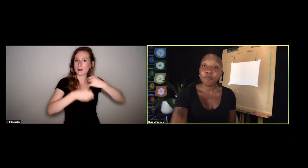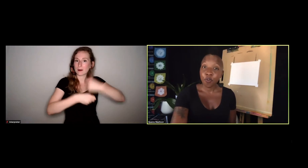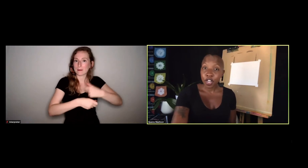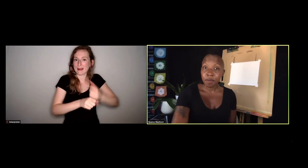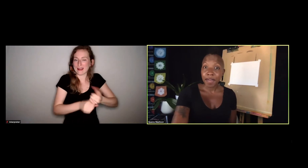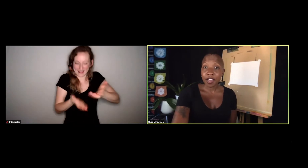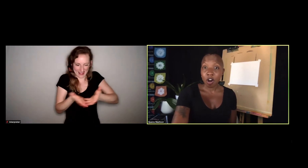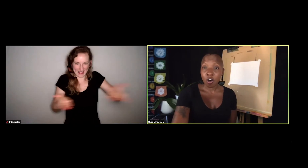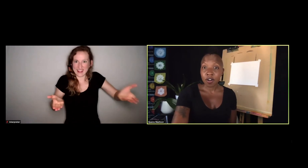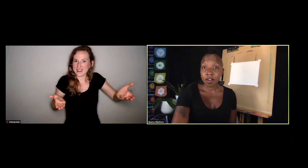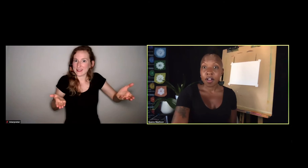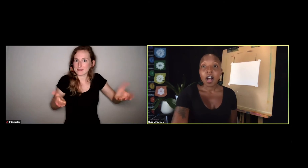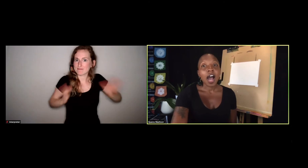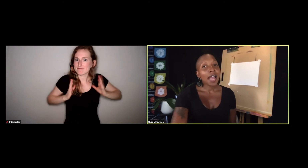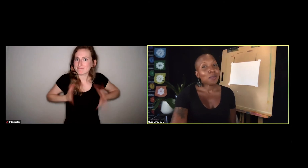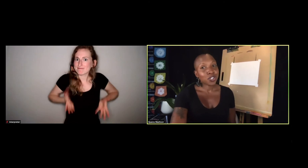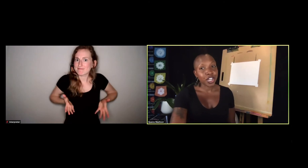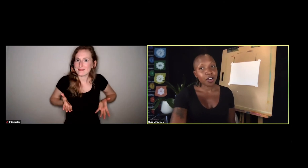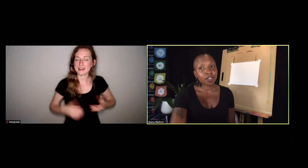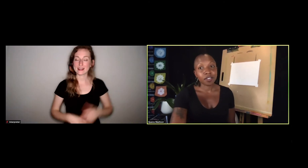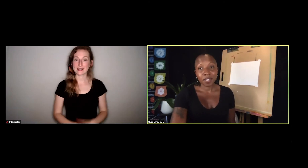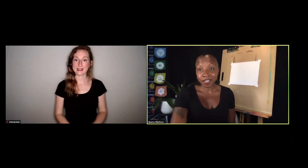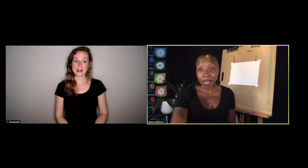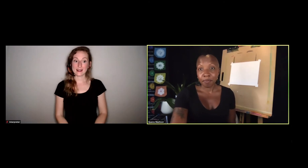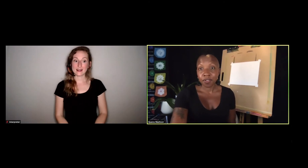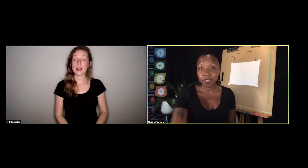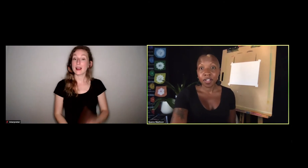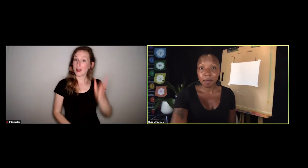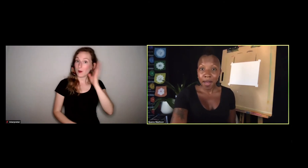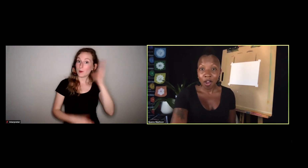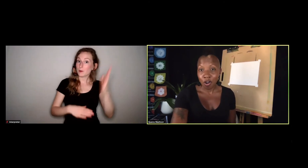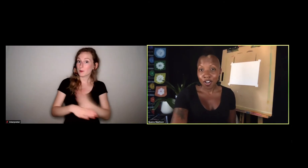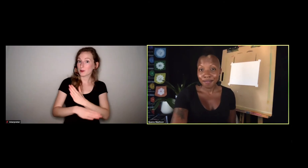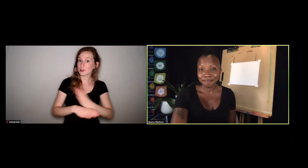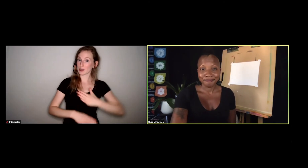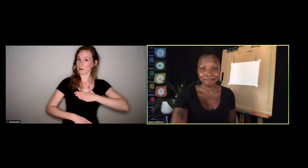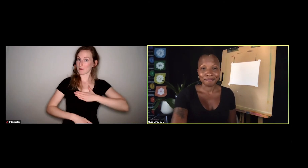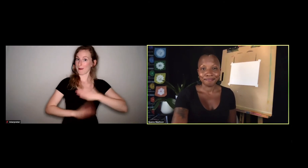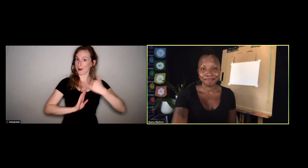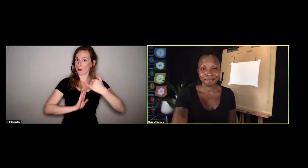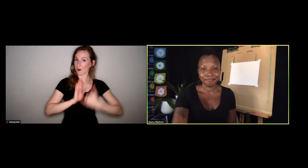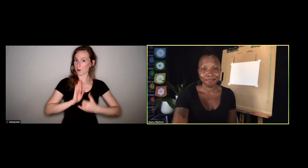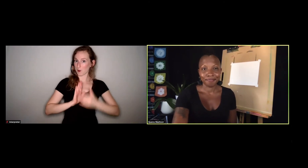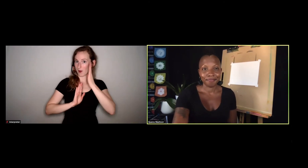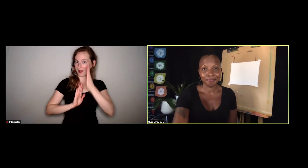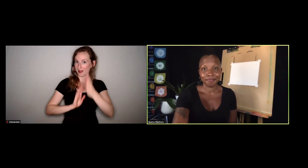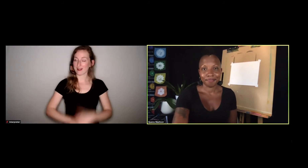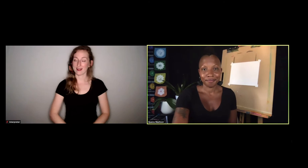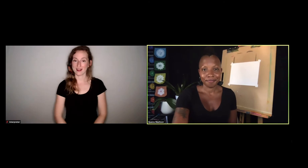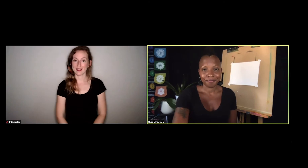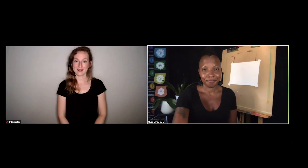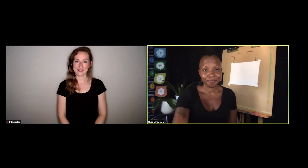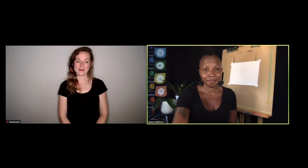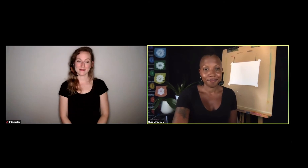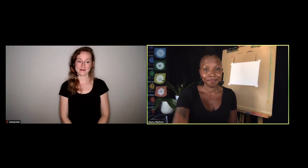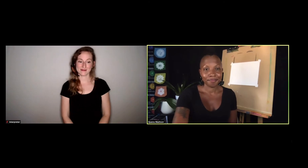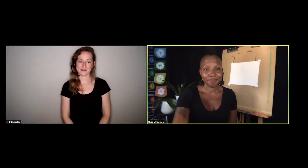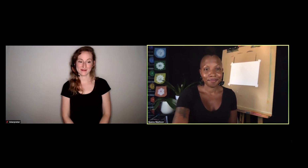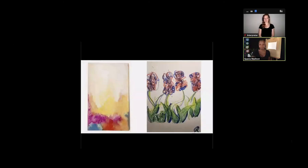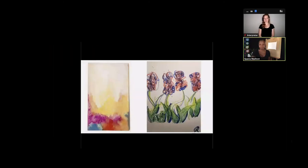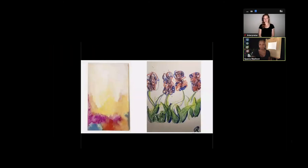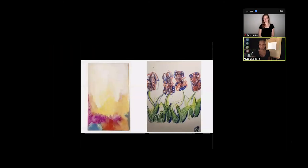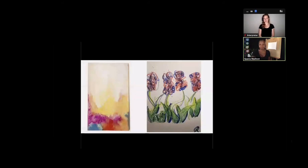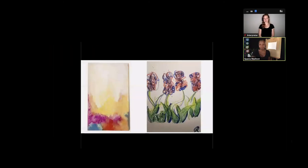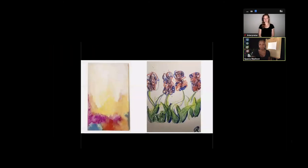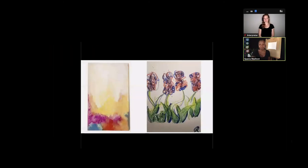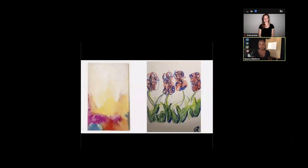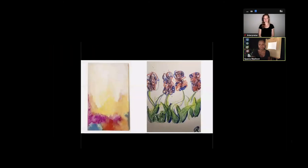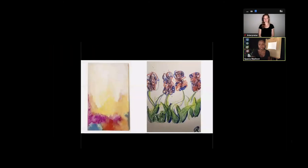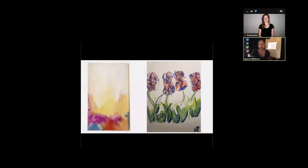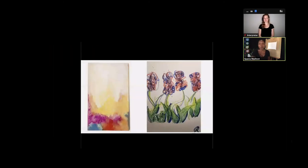Before you make art, I will share some examples of my art.